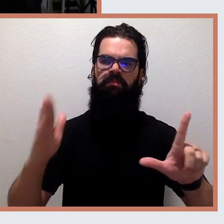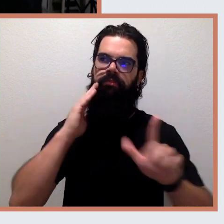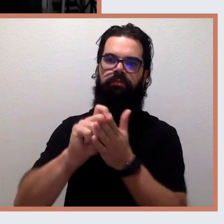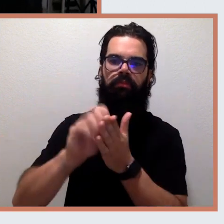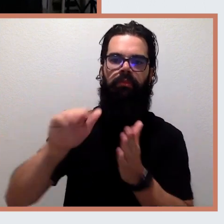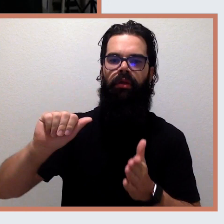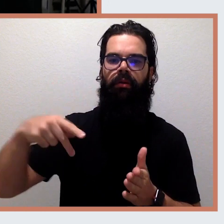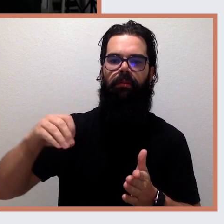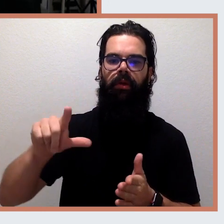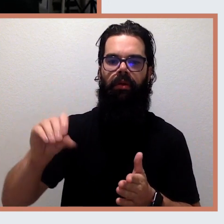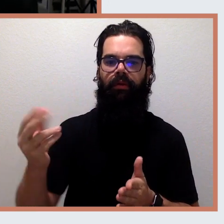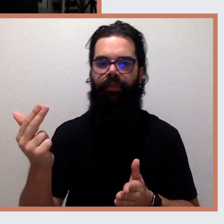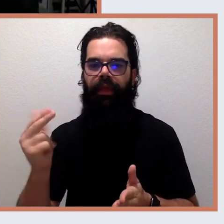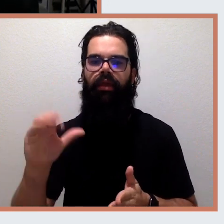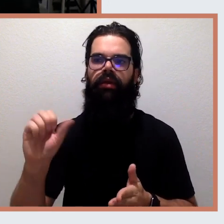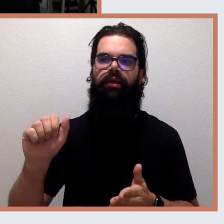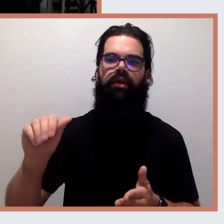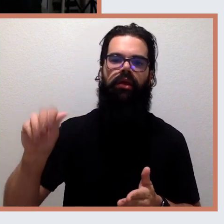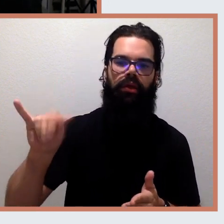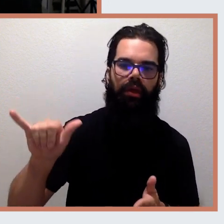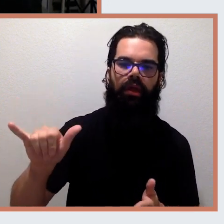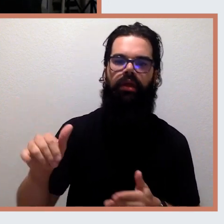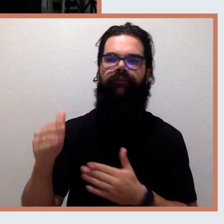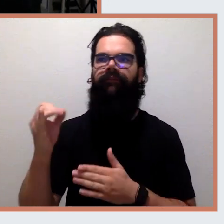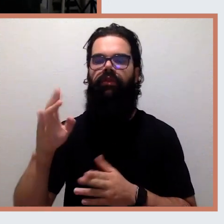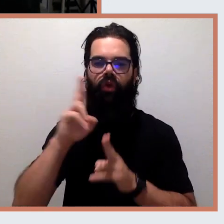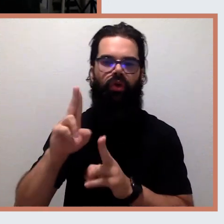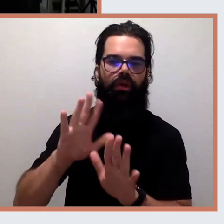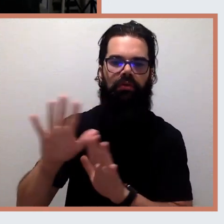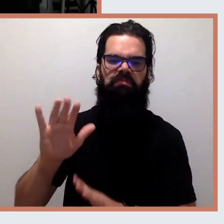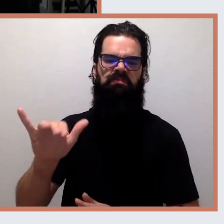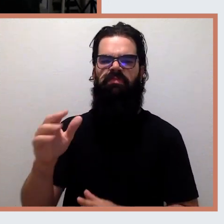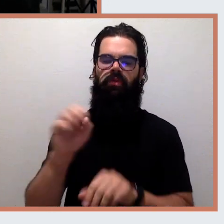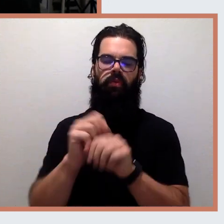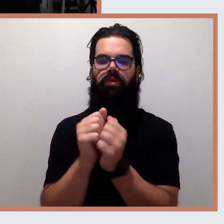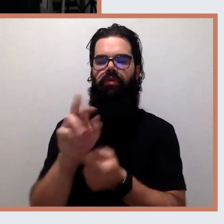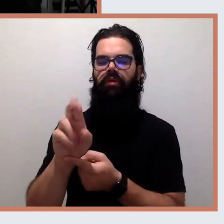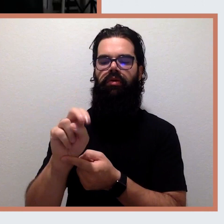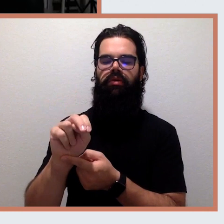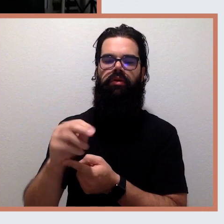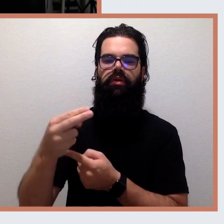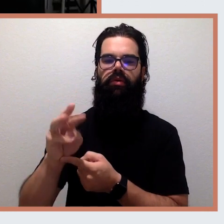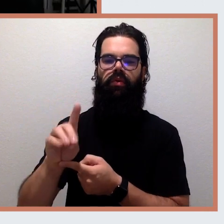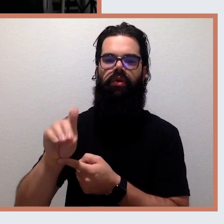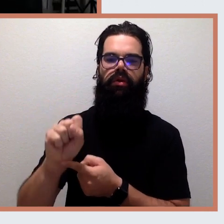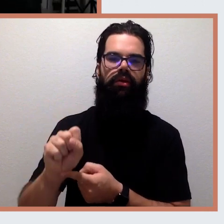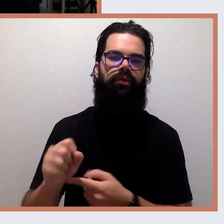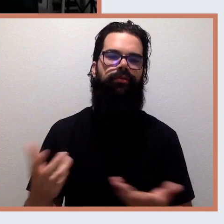you know, wrote Apollo 13, Castaway, Flags of Our Fathers, just, you know, works a lot with Ron Howard just that guy.